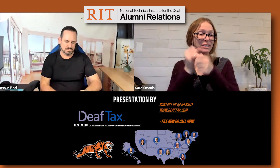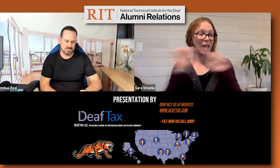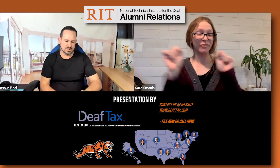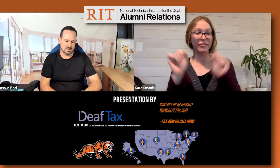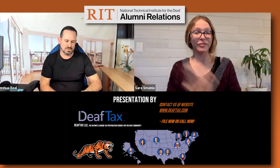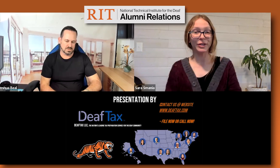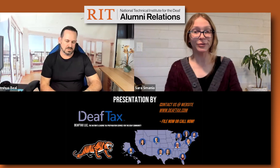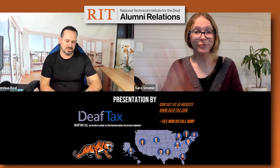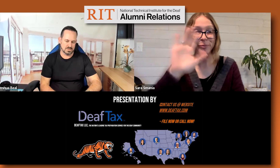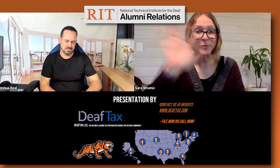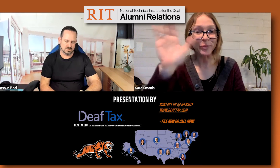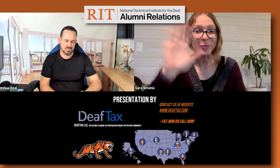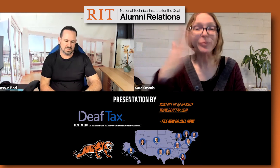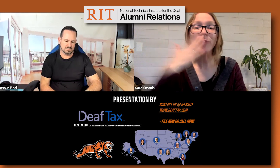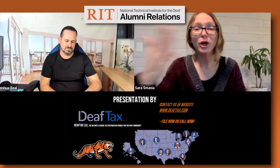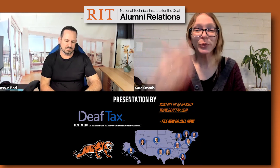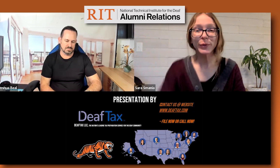Bye, everyone, and thank you.